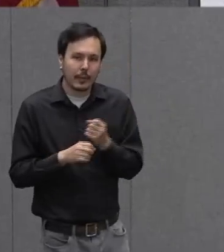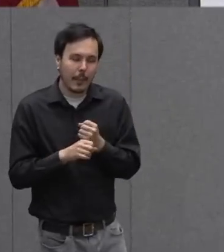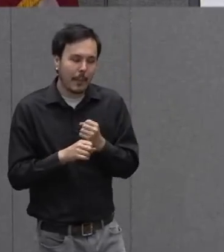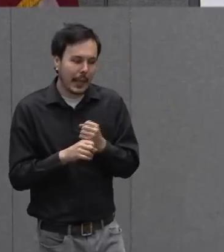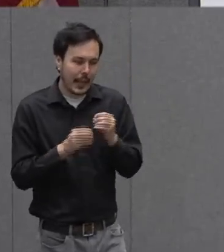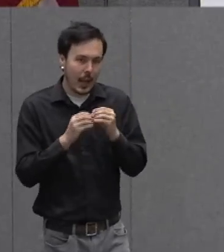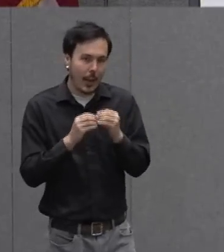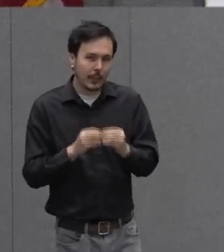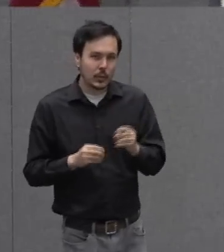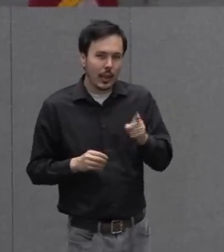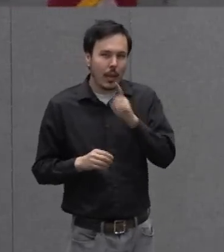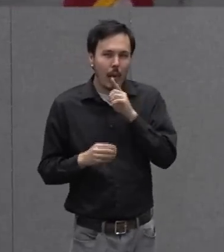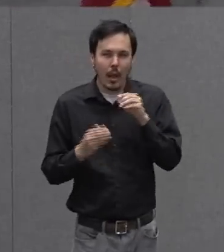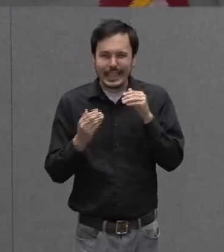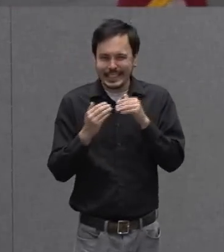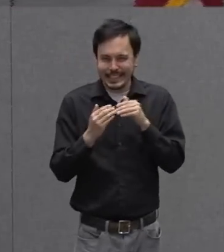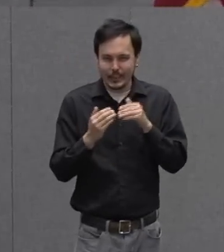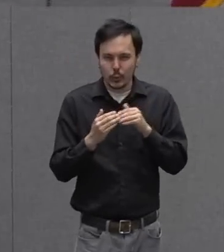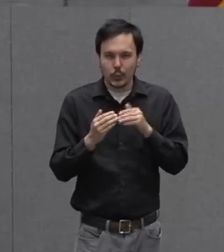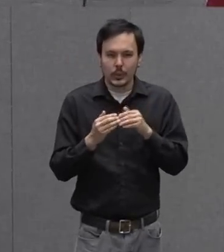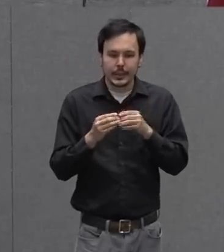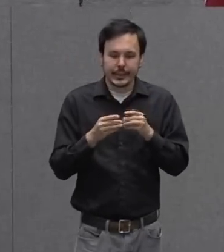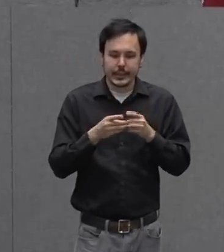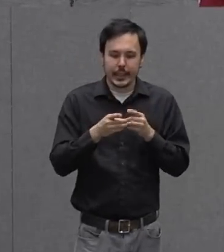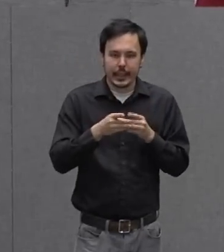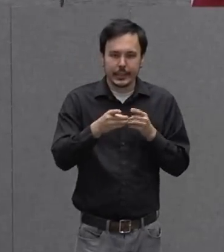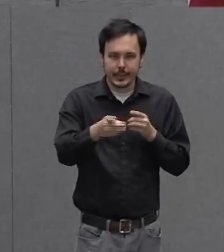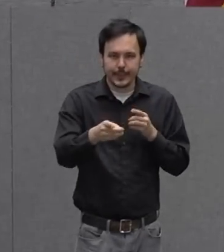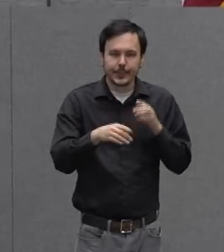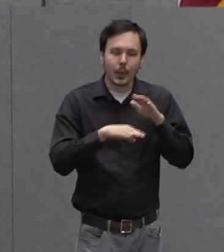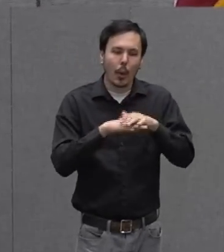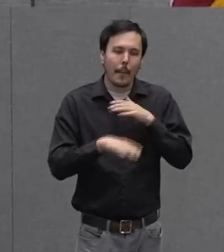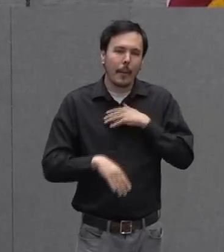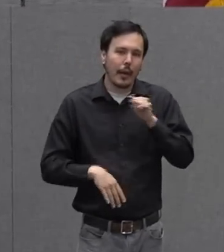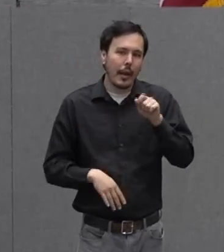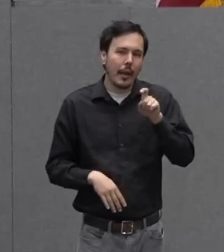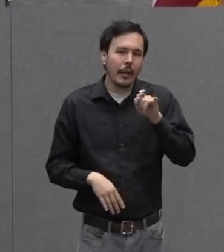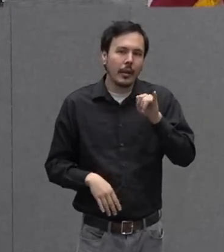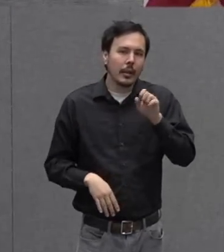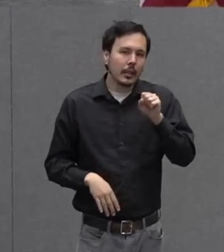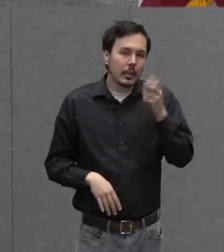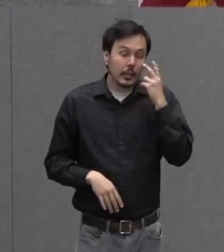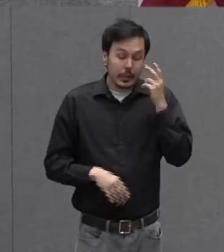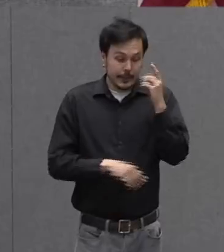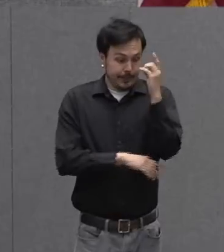that are equal distance apart on my axis, that means this line going right here.